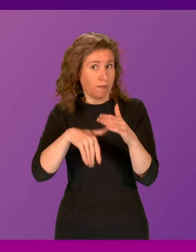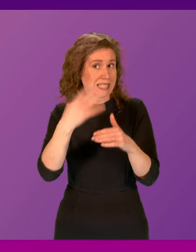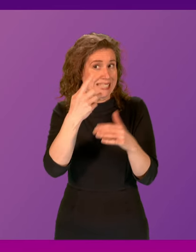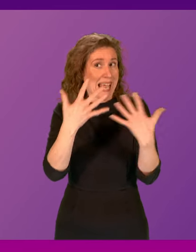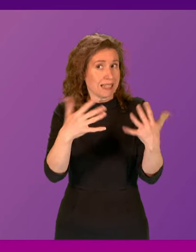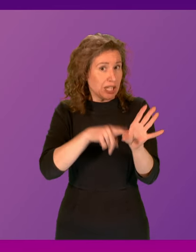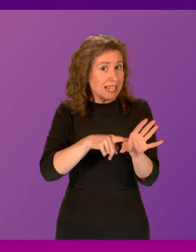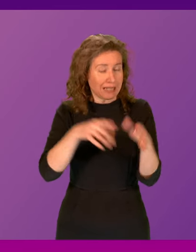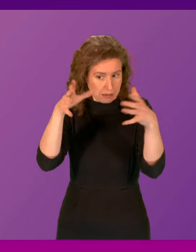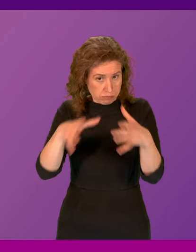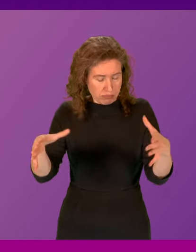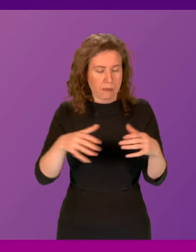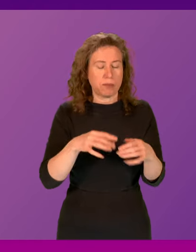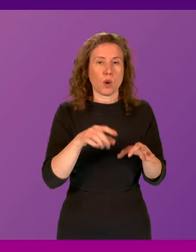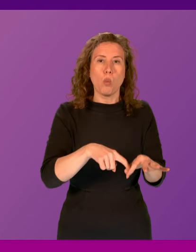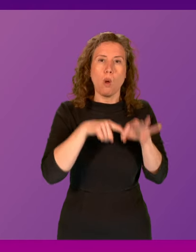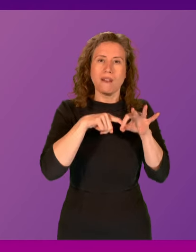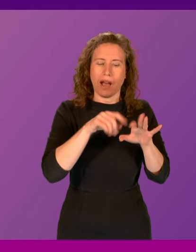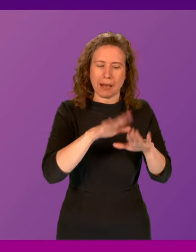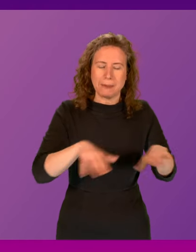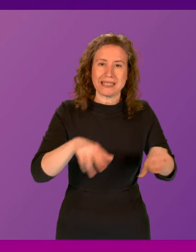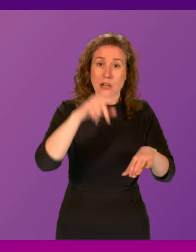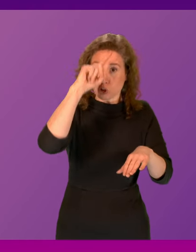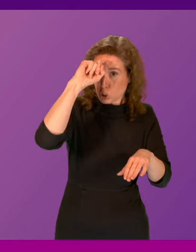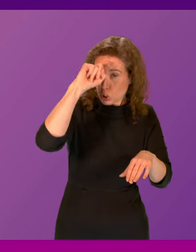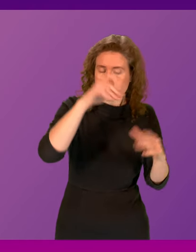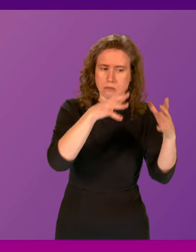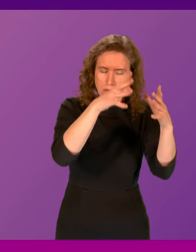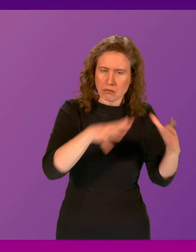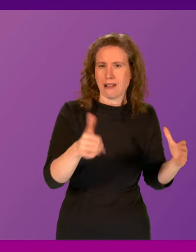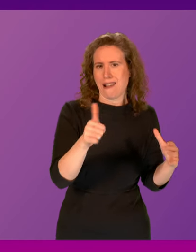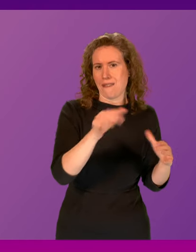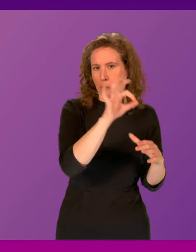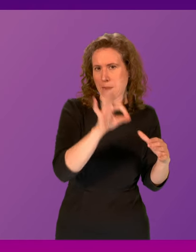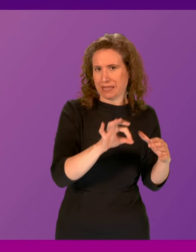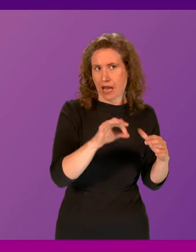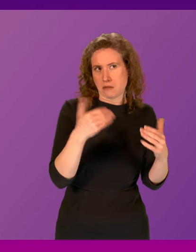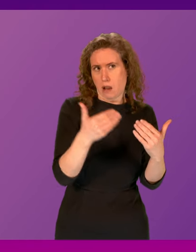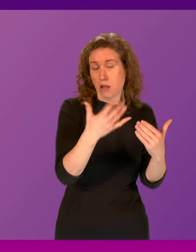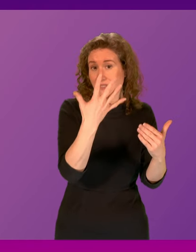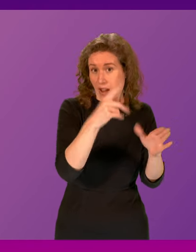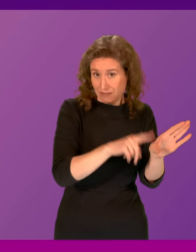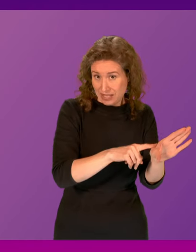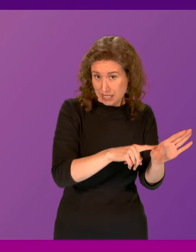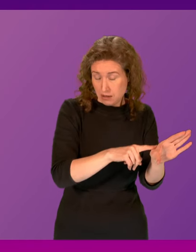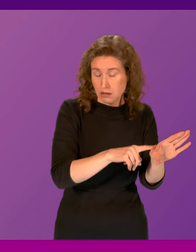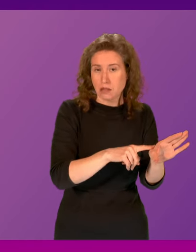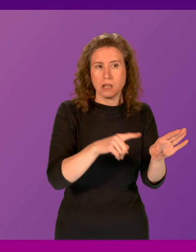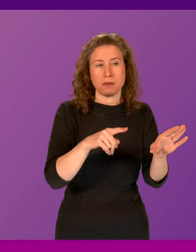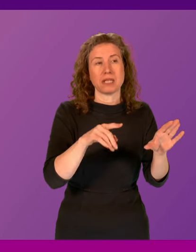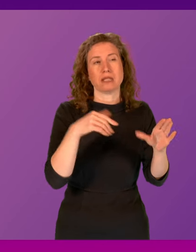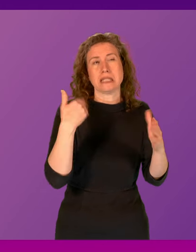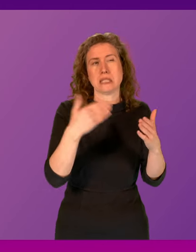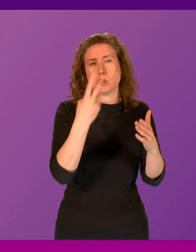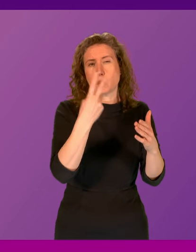paediatric nurses has increased by 11 per cent in the past five years and, since 2014, we have